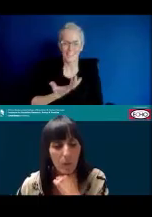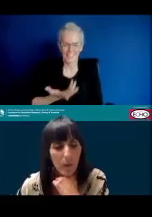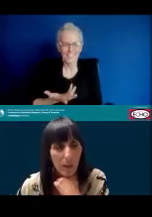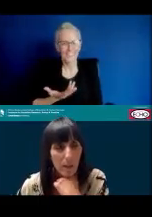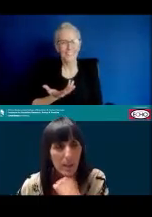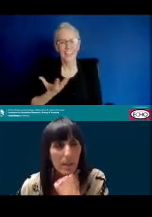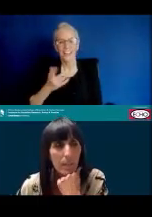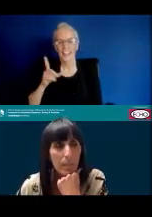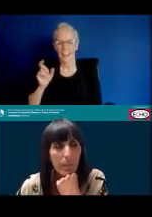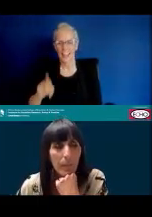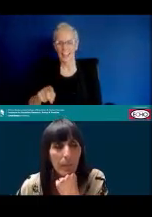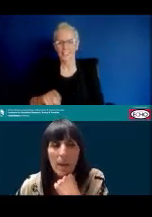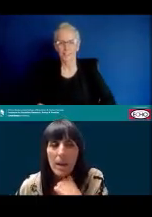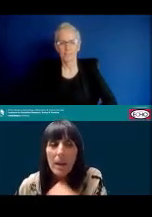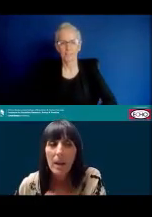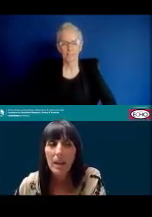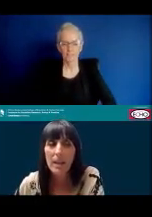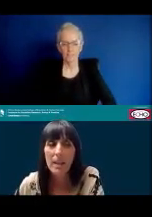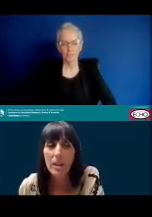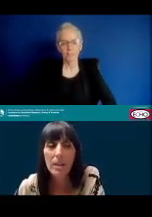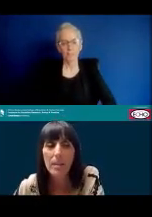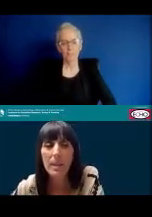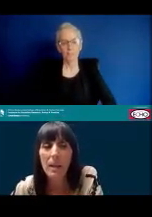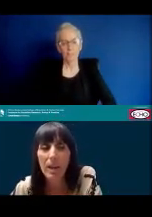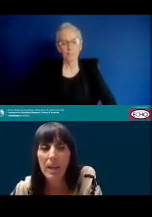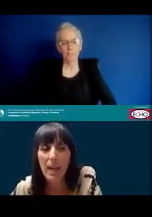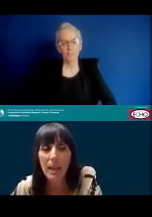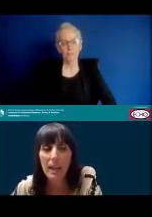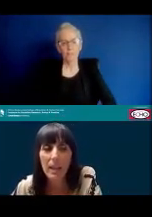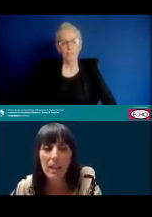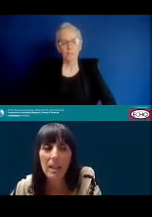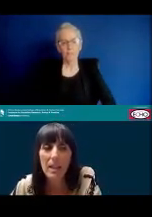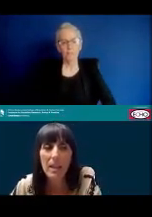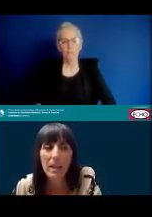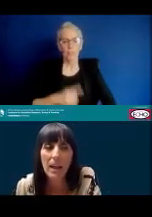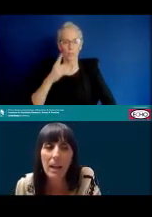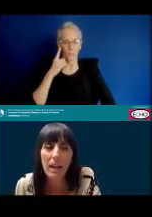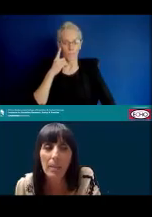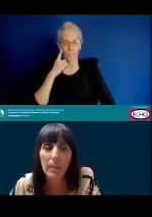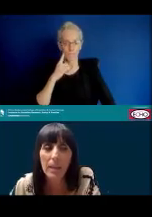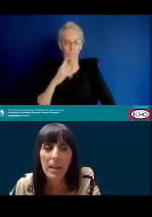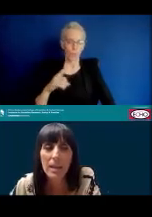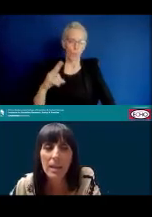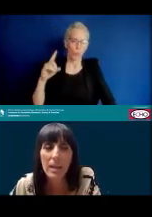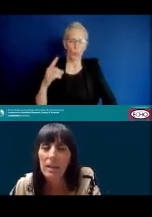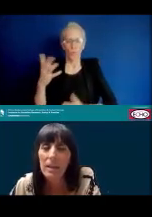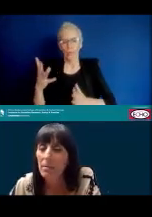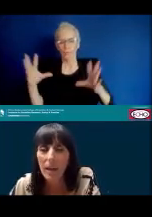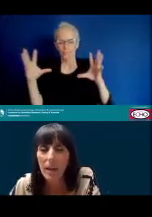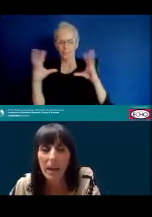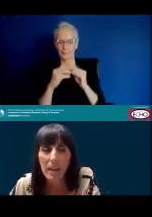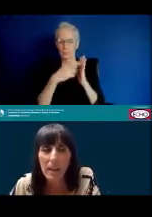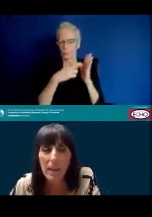questions again. Just some session etiquette. Please keep